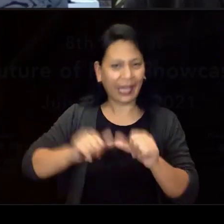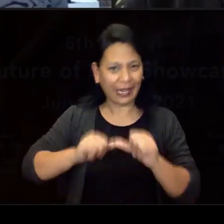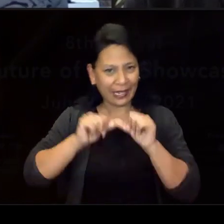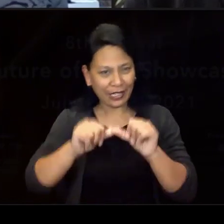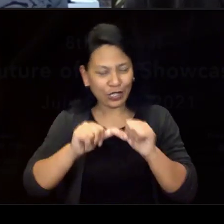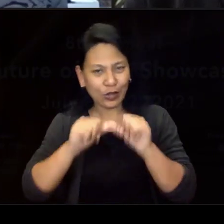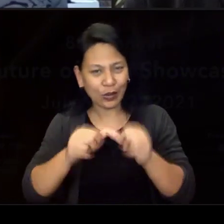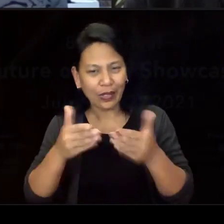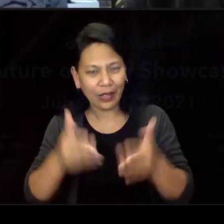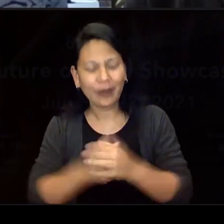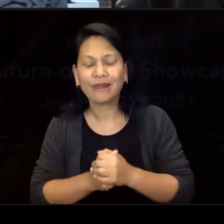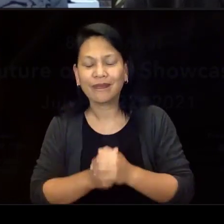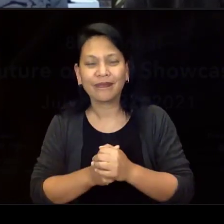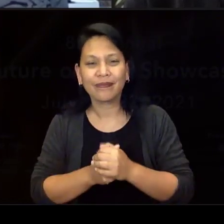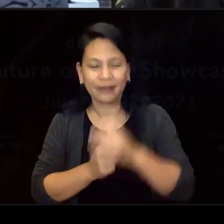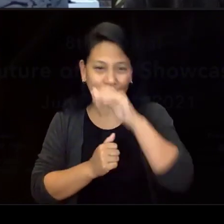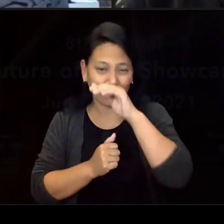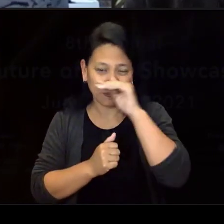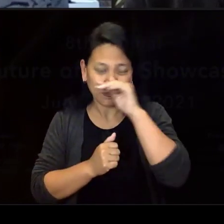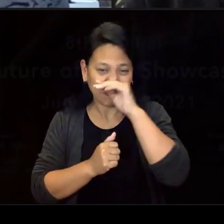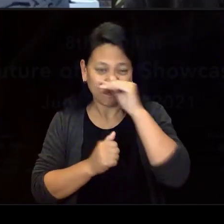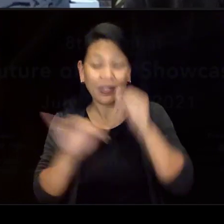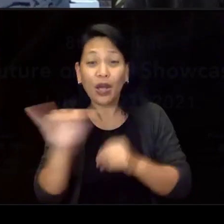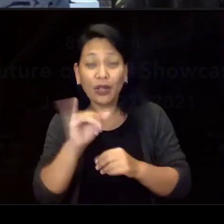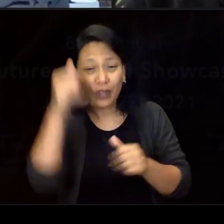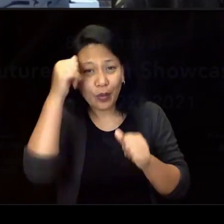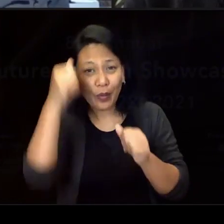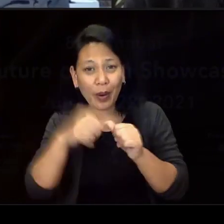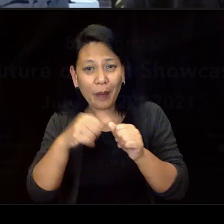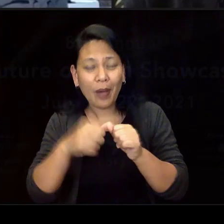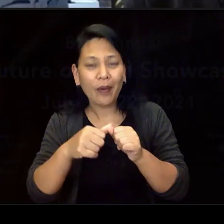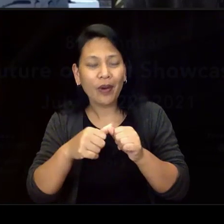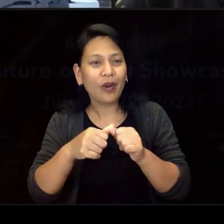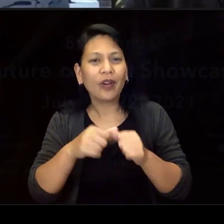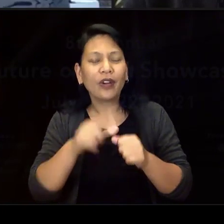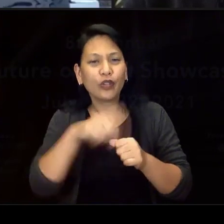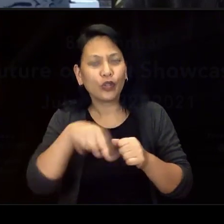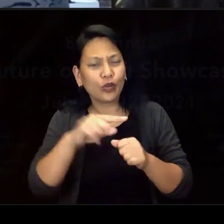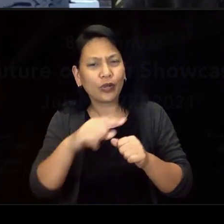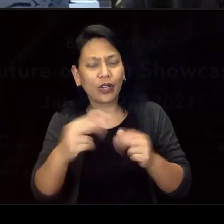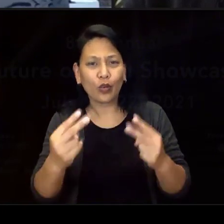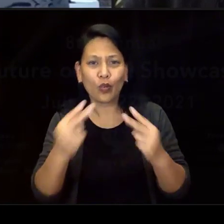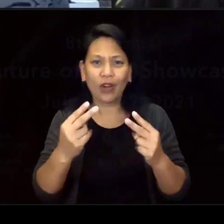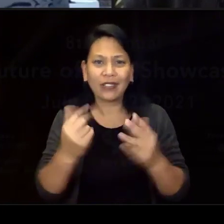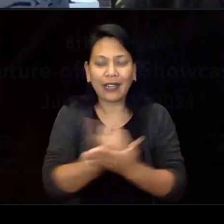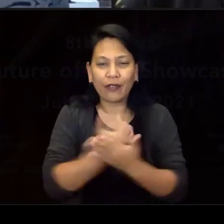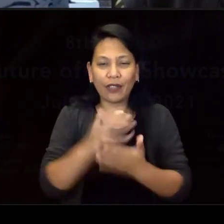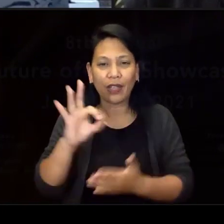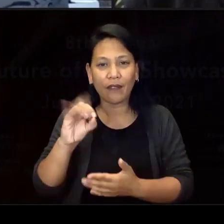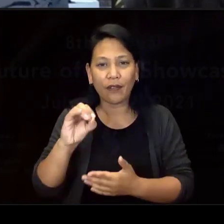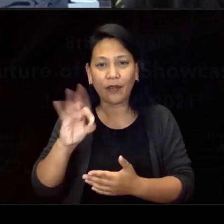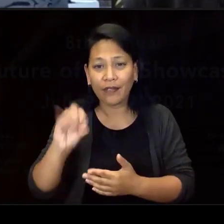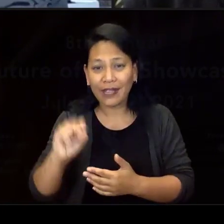I also want to remind everybody at home that you could stay tuned with all things FOFS going on throughout the week.